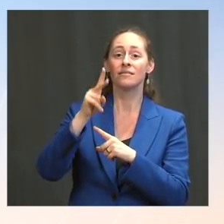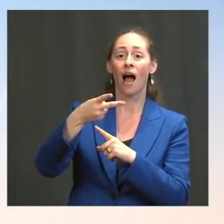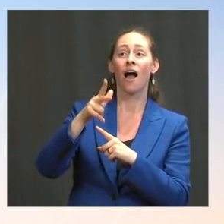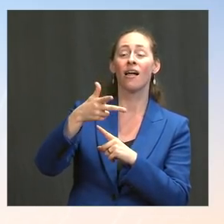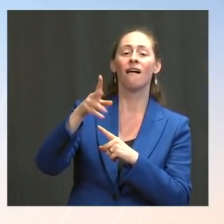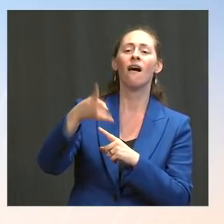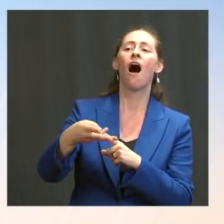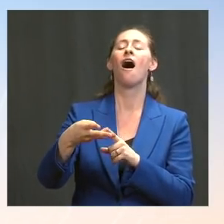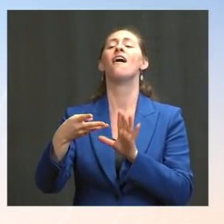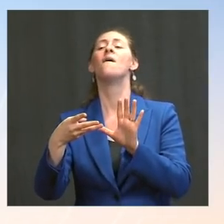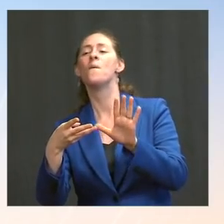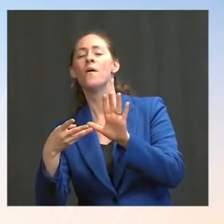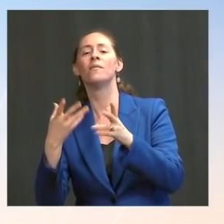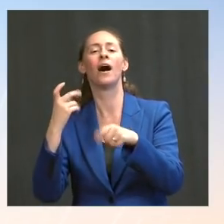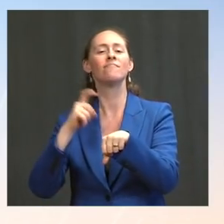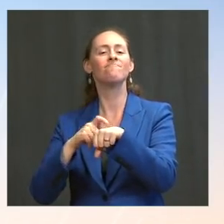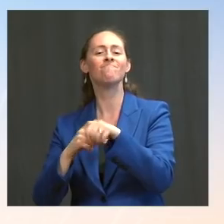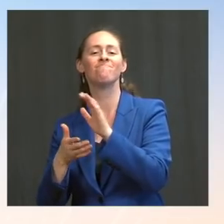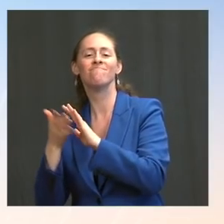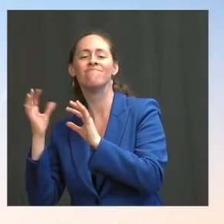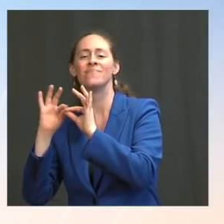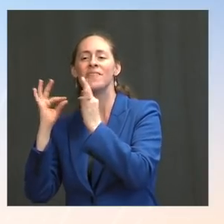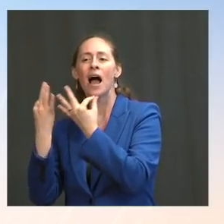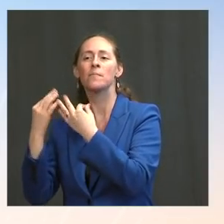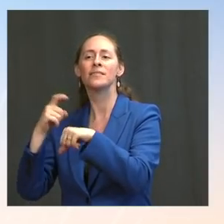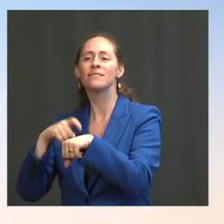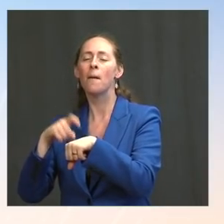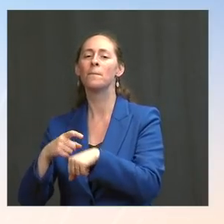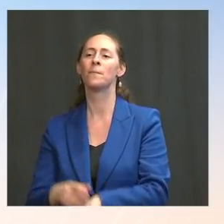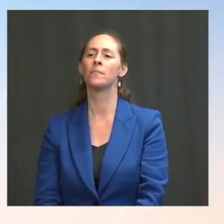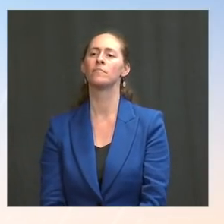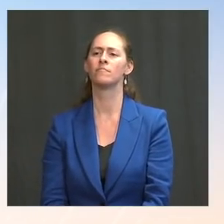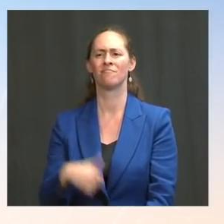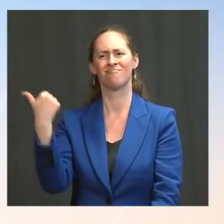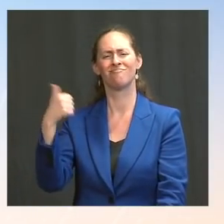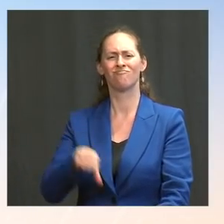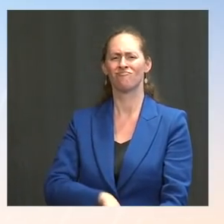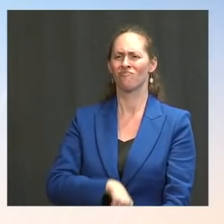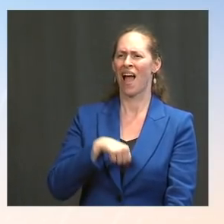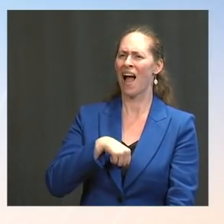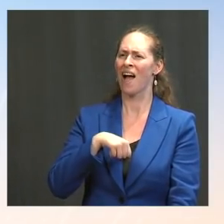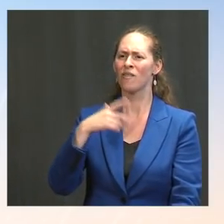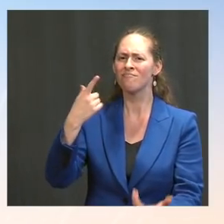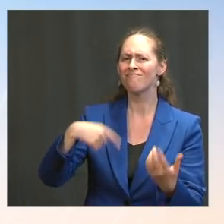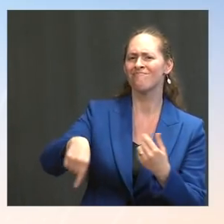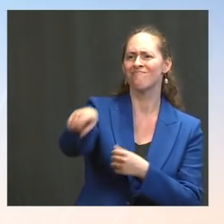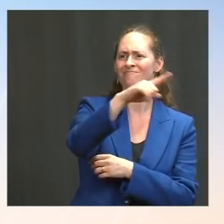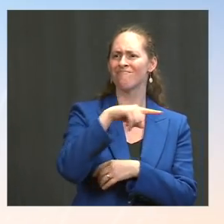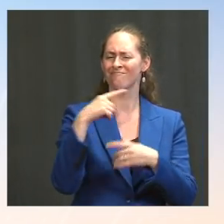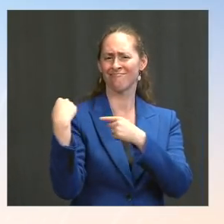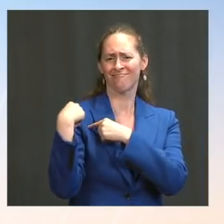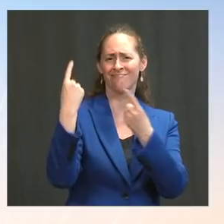a Q&A leading into a holiday weekend when he had already answered three questions on Afghanistan. And he just said, "This is the fourth question"